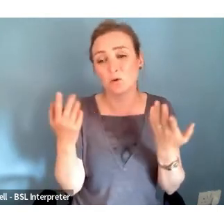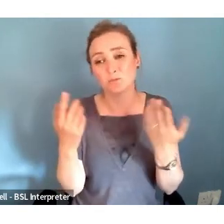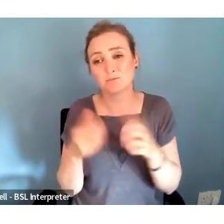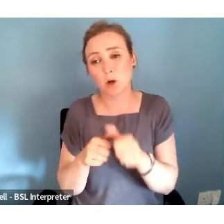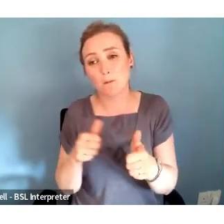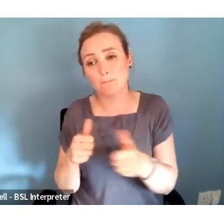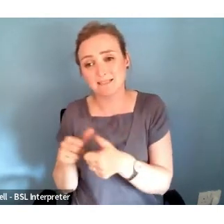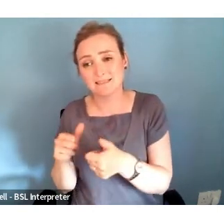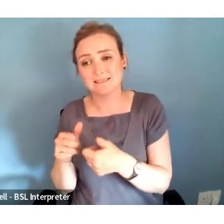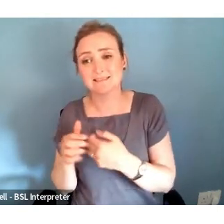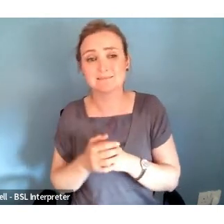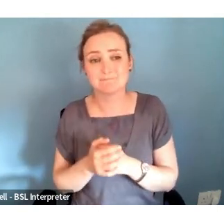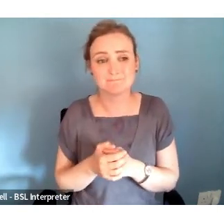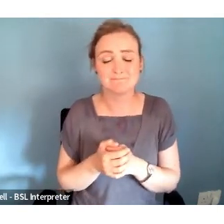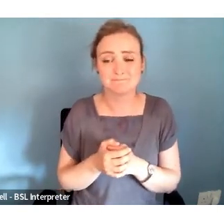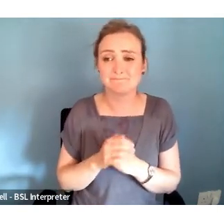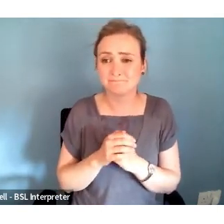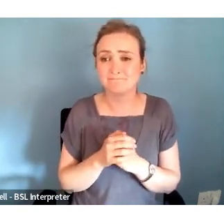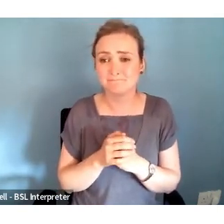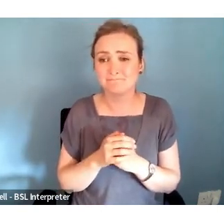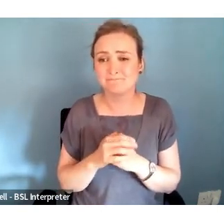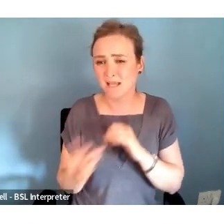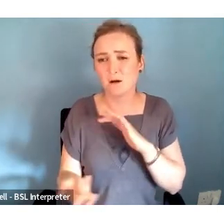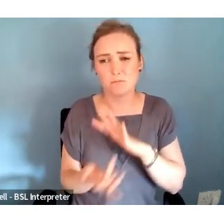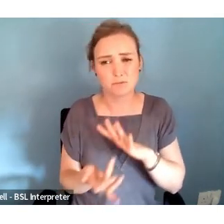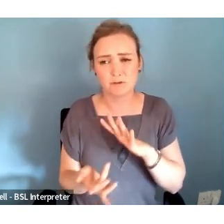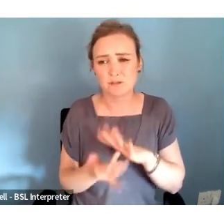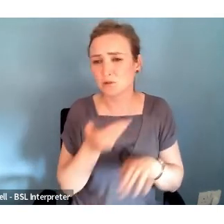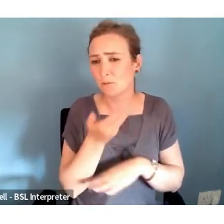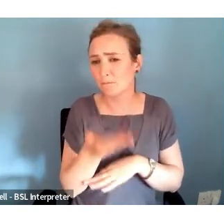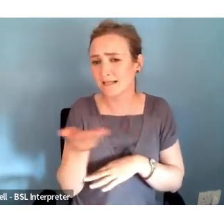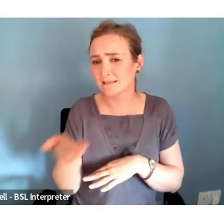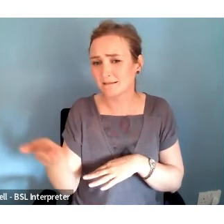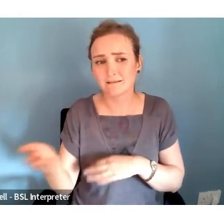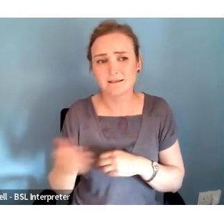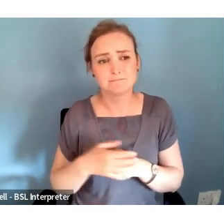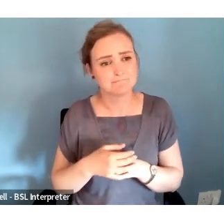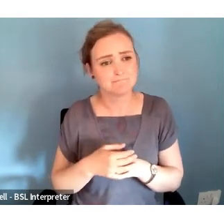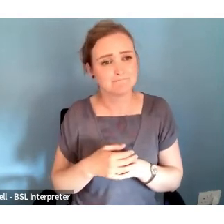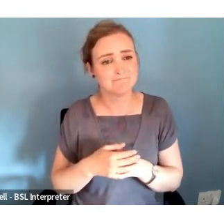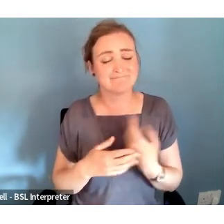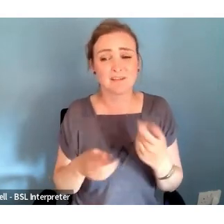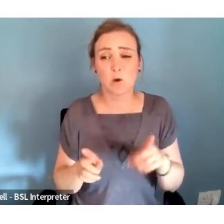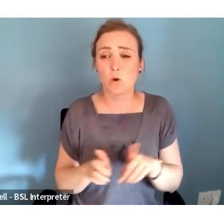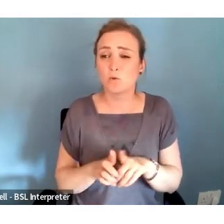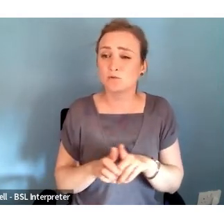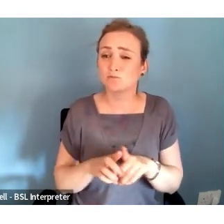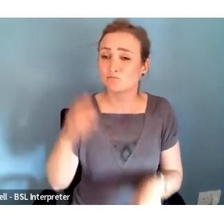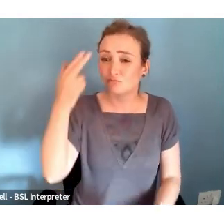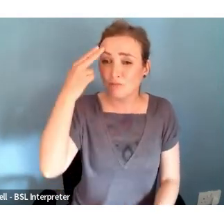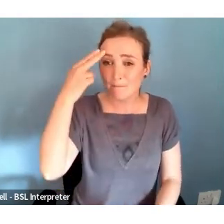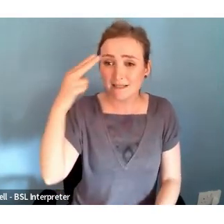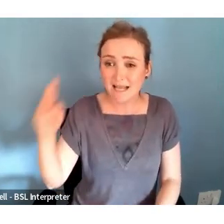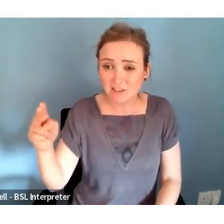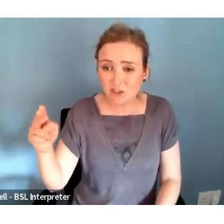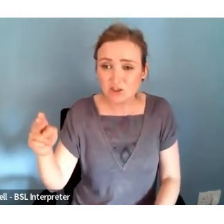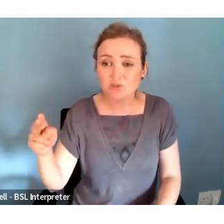incredibly important. Of course, your reputation as an organisation. If you are in the paper every other week